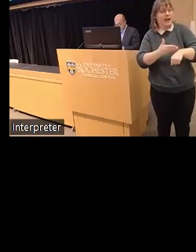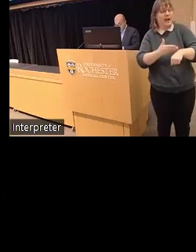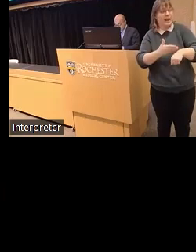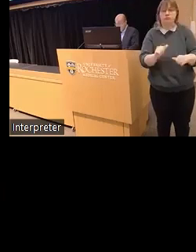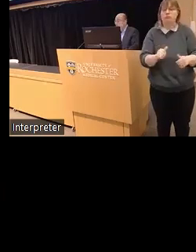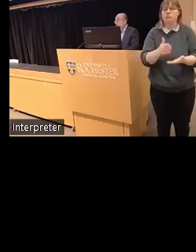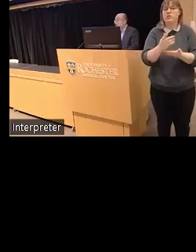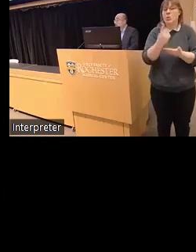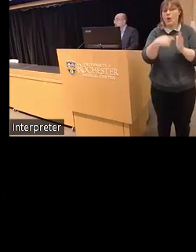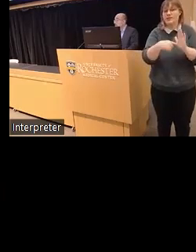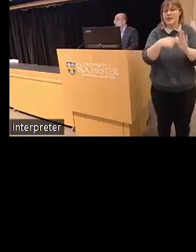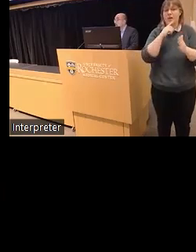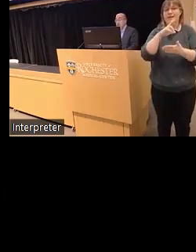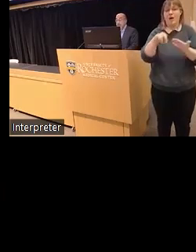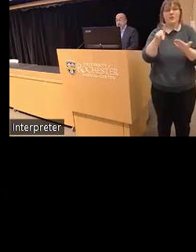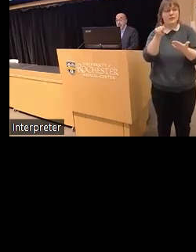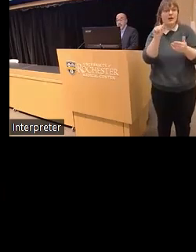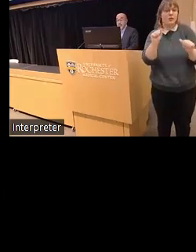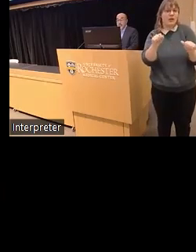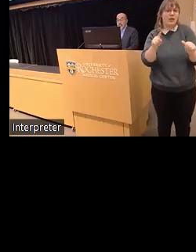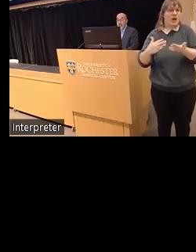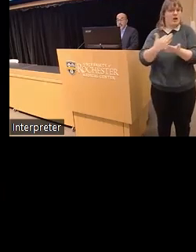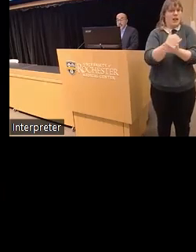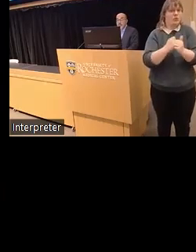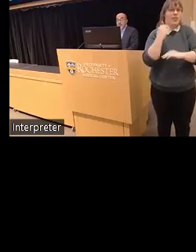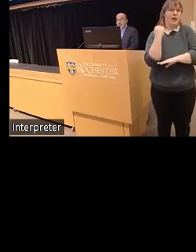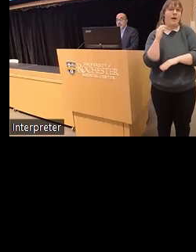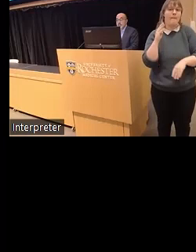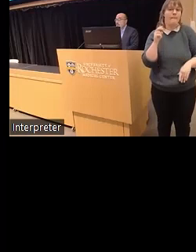some example of kind of the outcomes data we can do in benchmarking and we've been able to kind